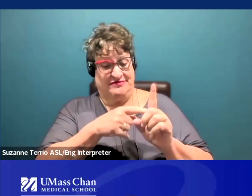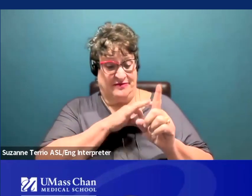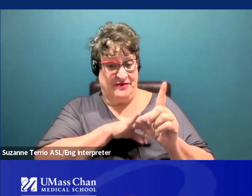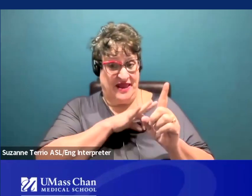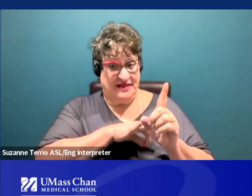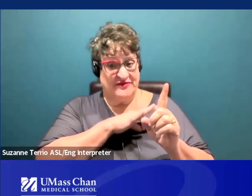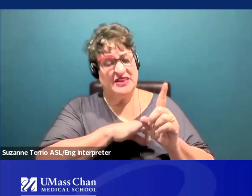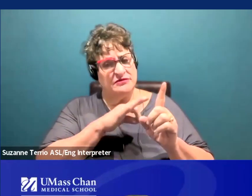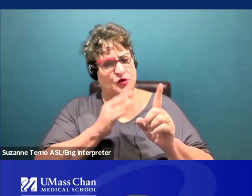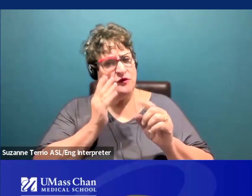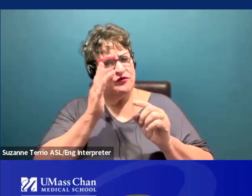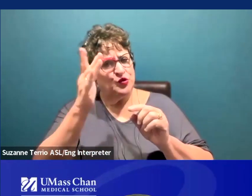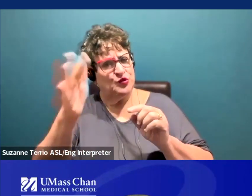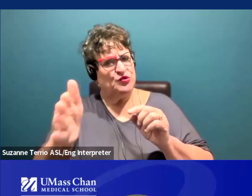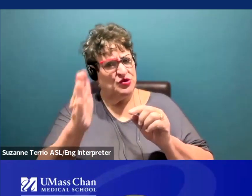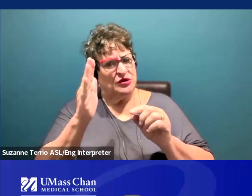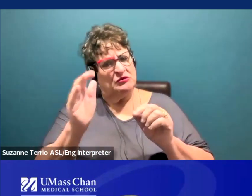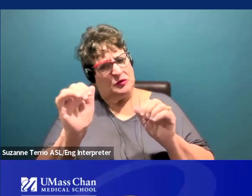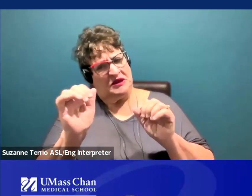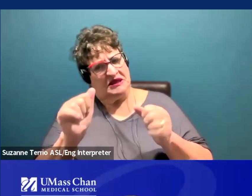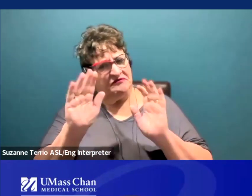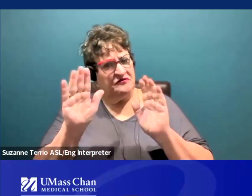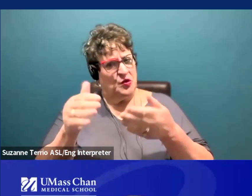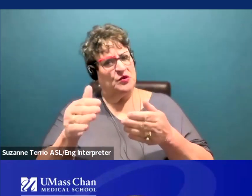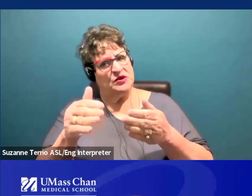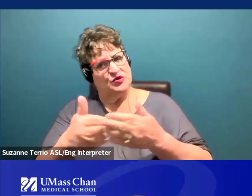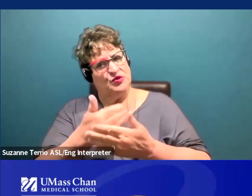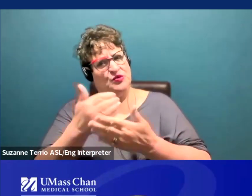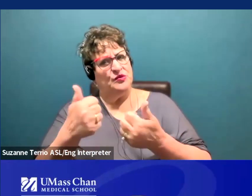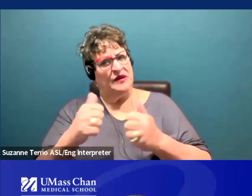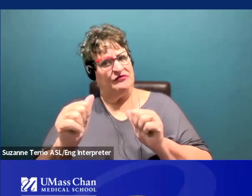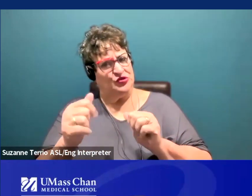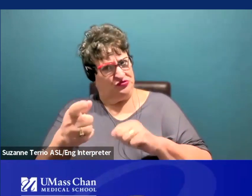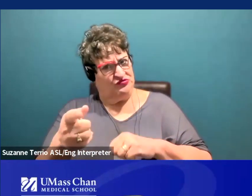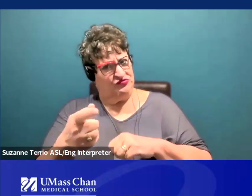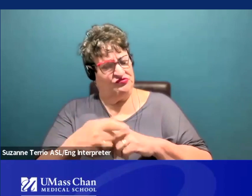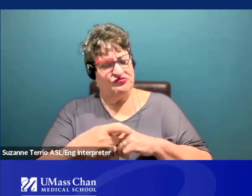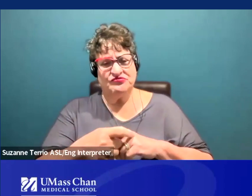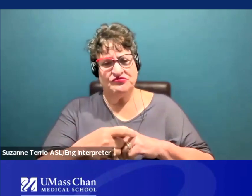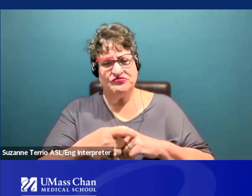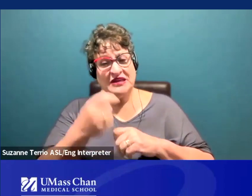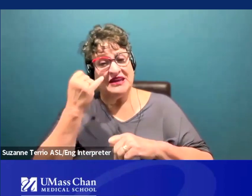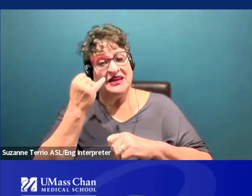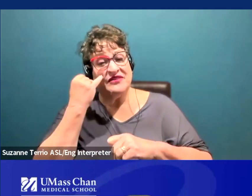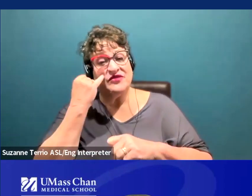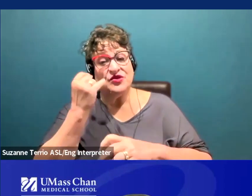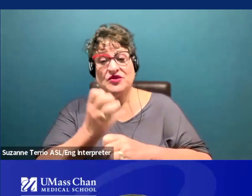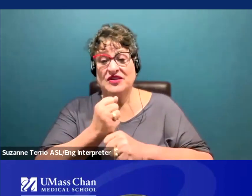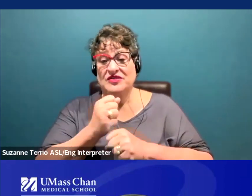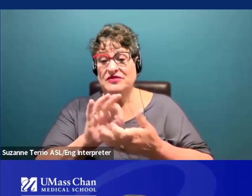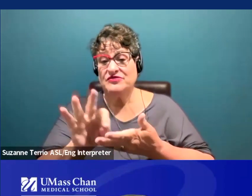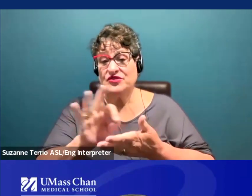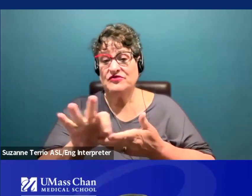If for some reason that you should receive the survey at 3:03 P.M.